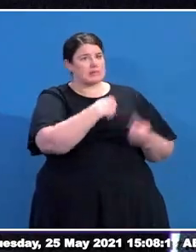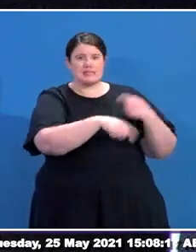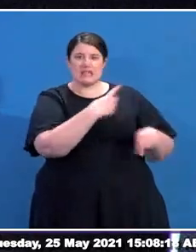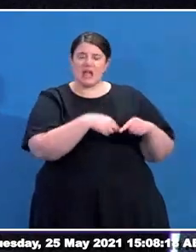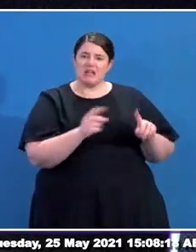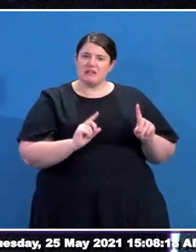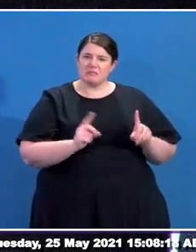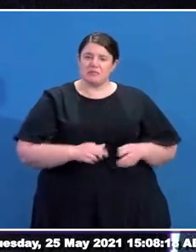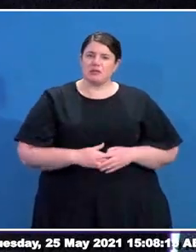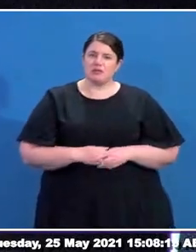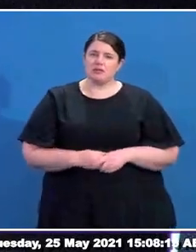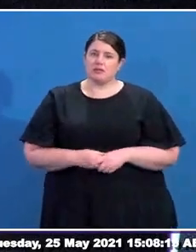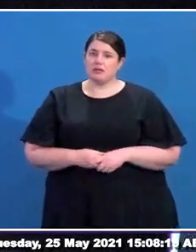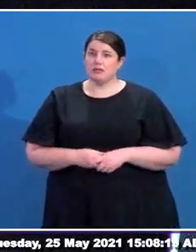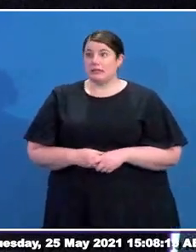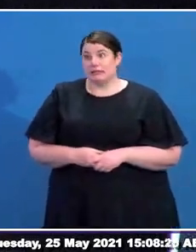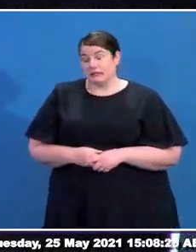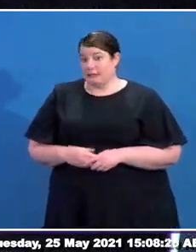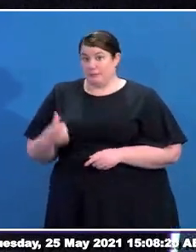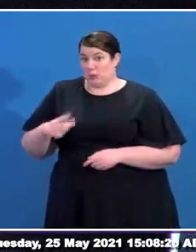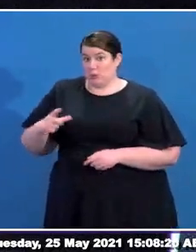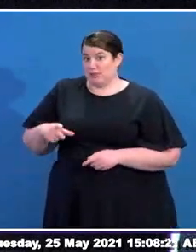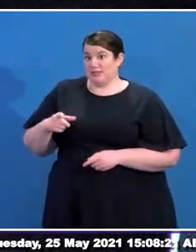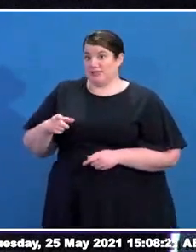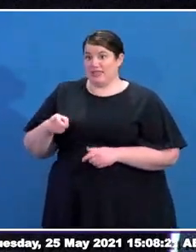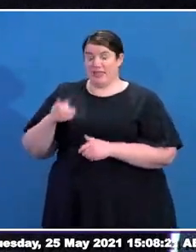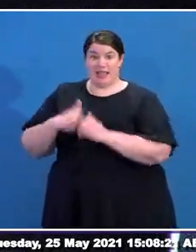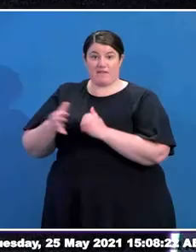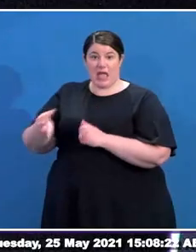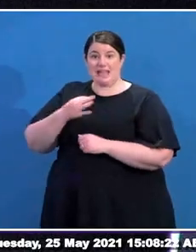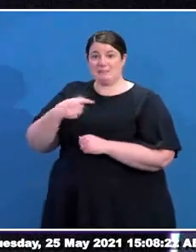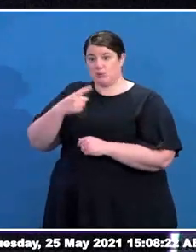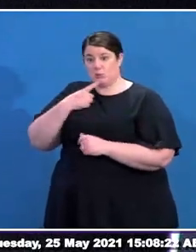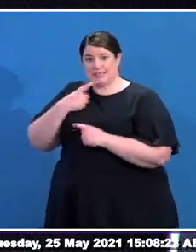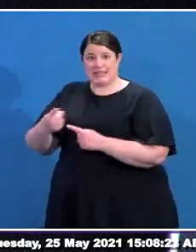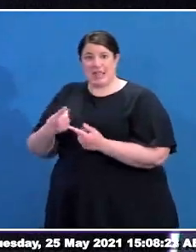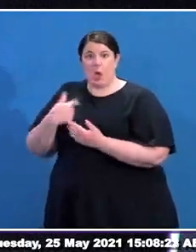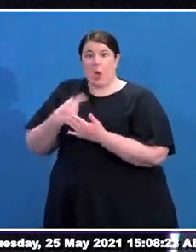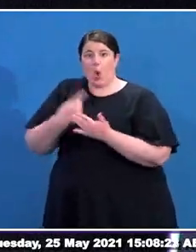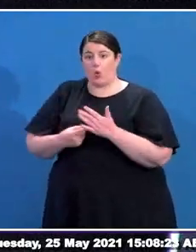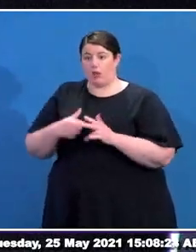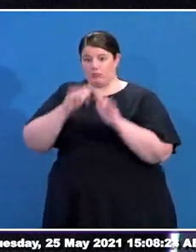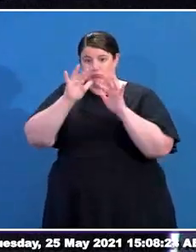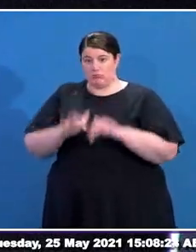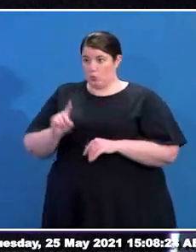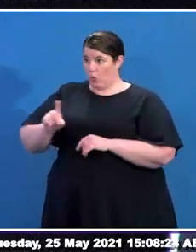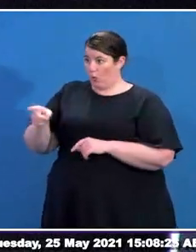Because I'm not asked to make a comment on this, other than to report to them the information that I gathered.